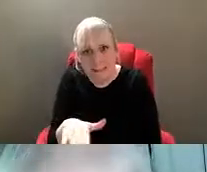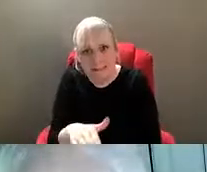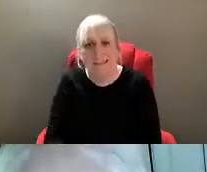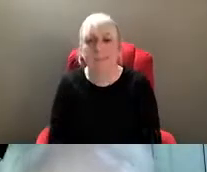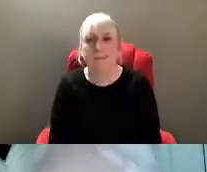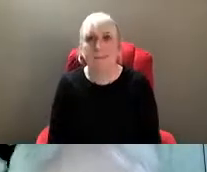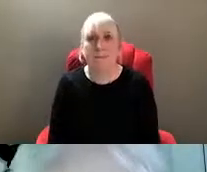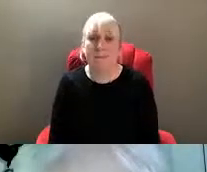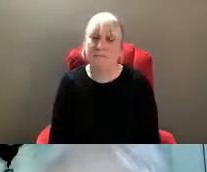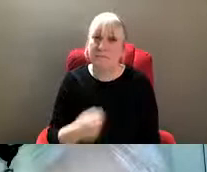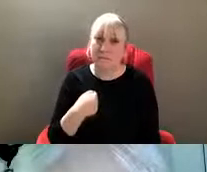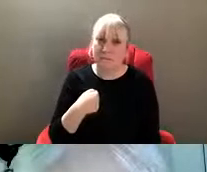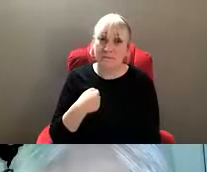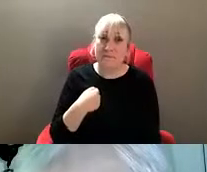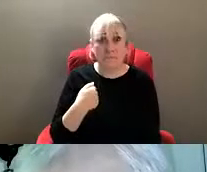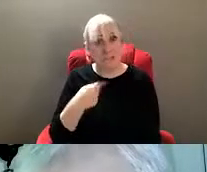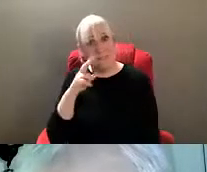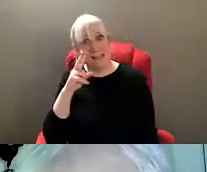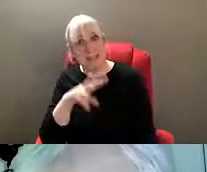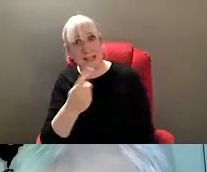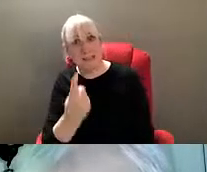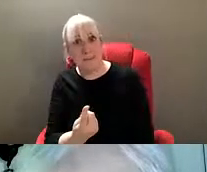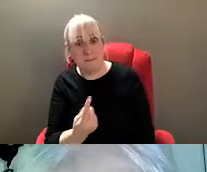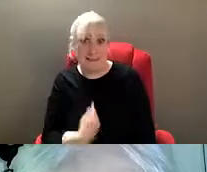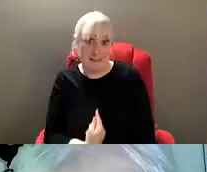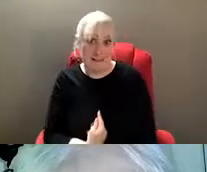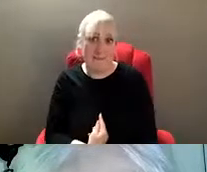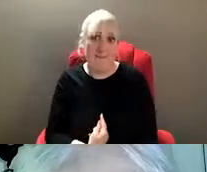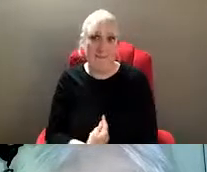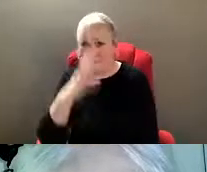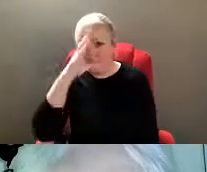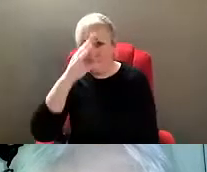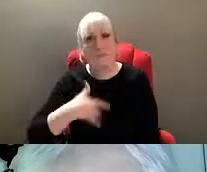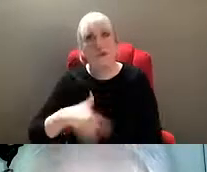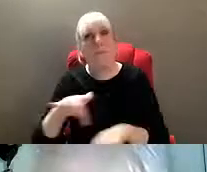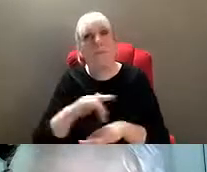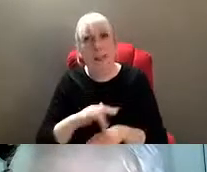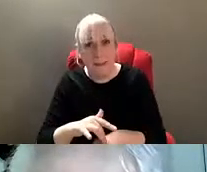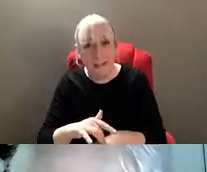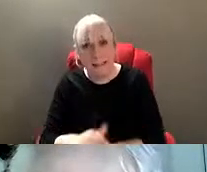i've seen in i've seen it first i'm from the philippines just to give a context where we